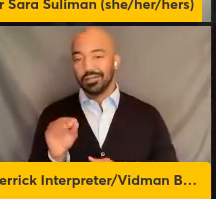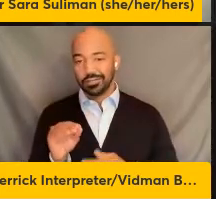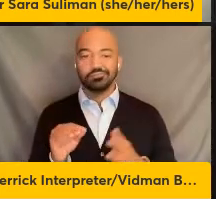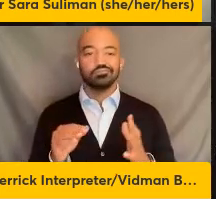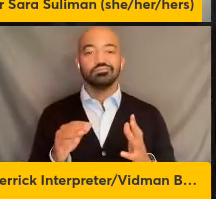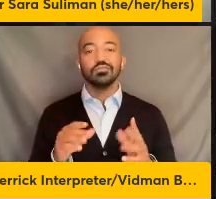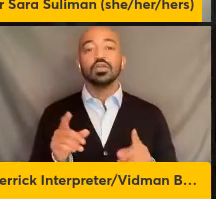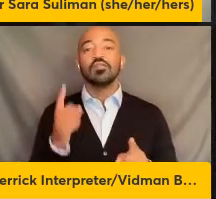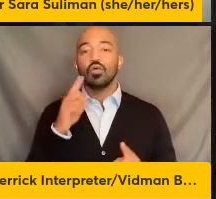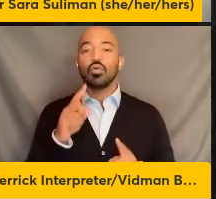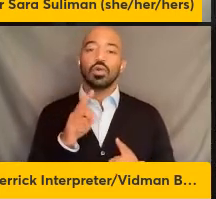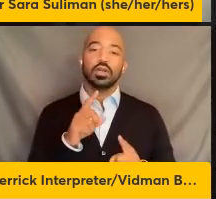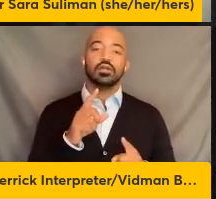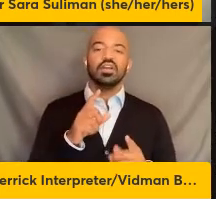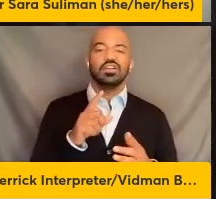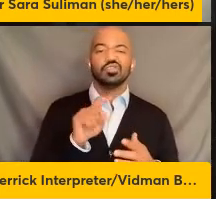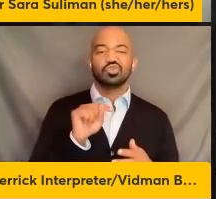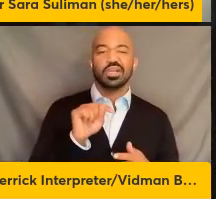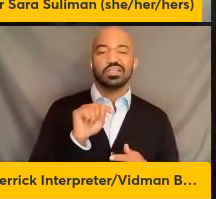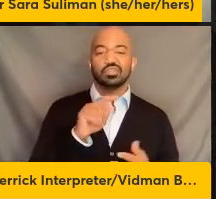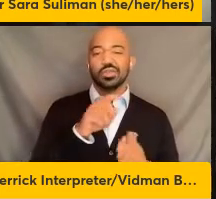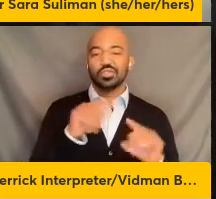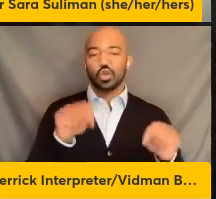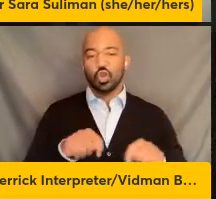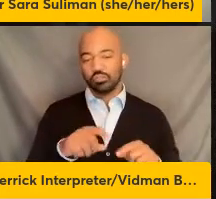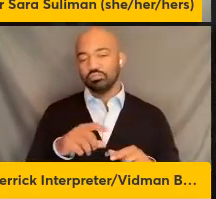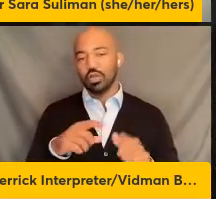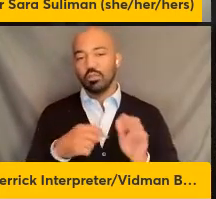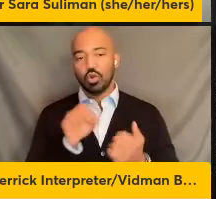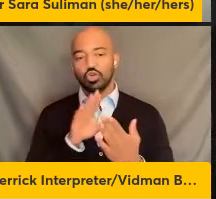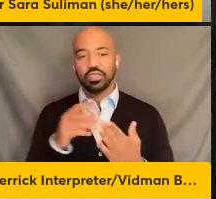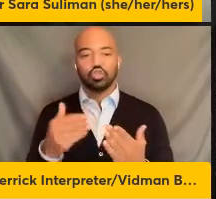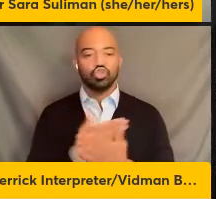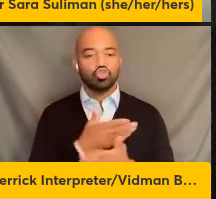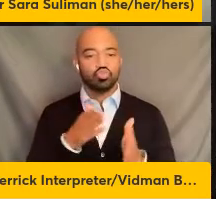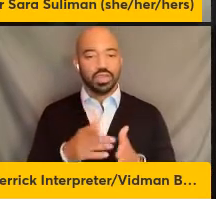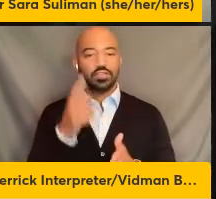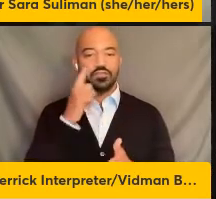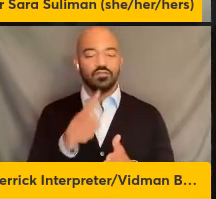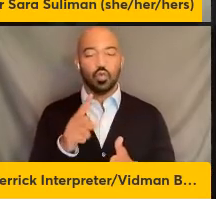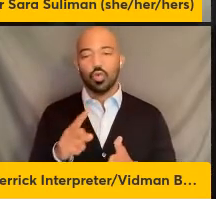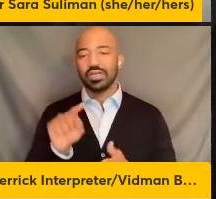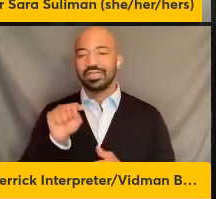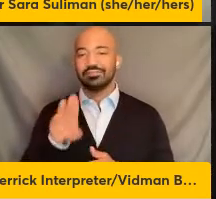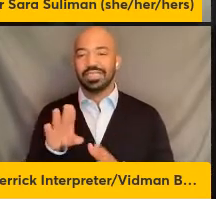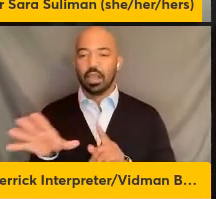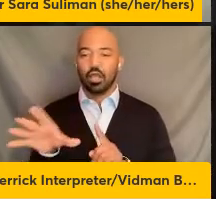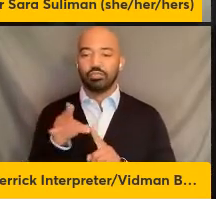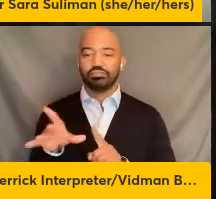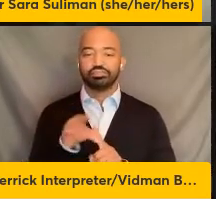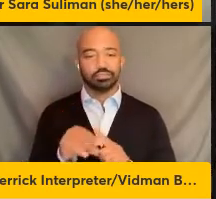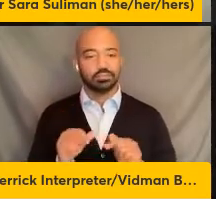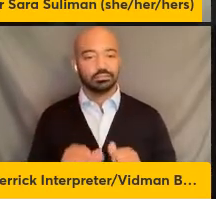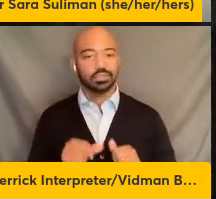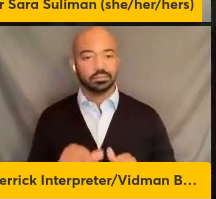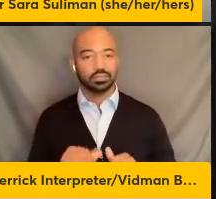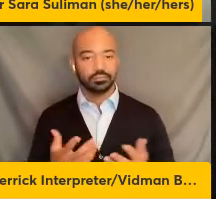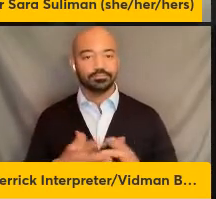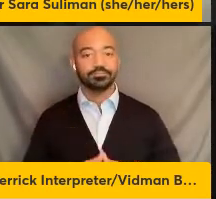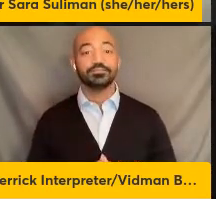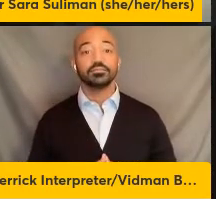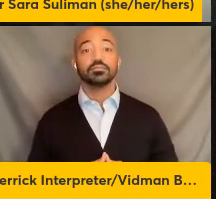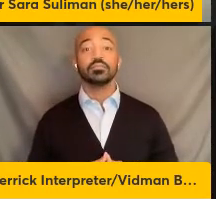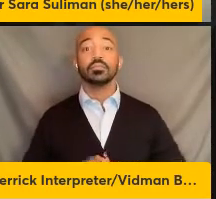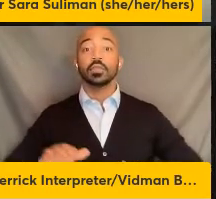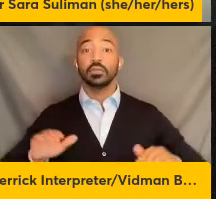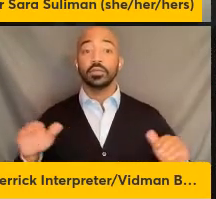transcriptional profiles to understand new mechanisms of TB susceptibility. So, just by way of introduction, the global